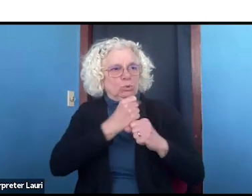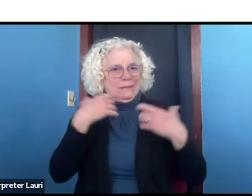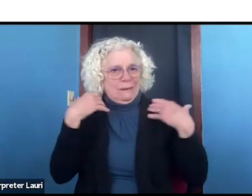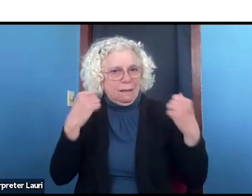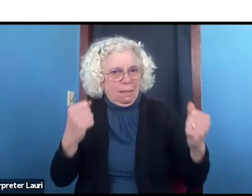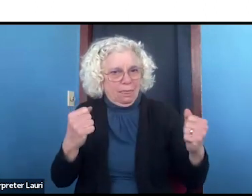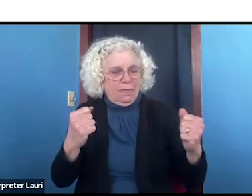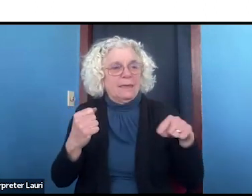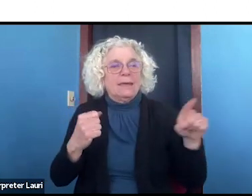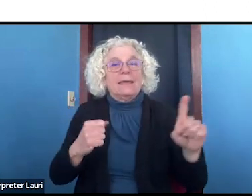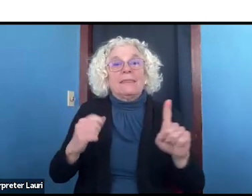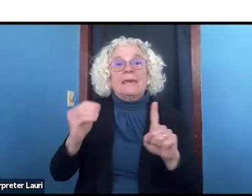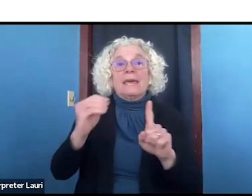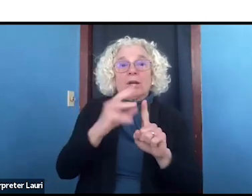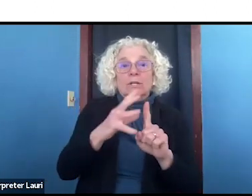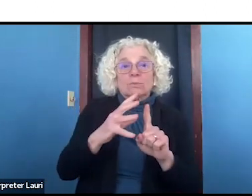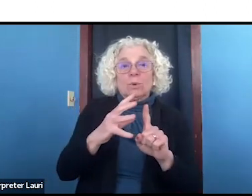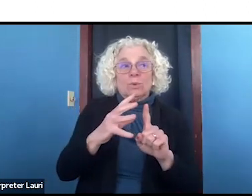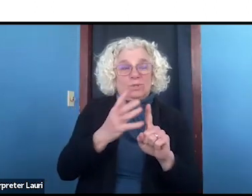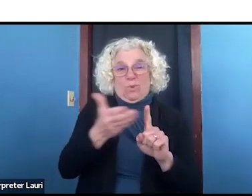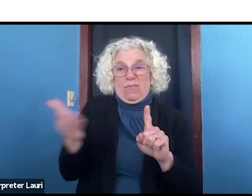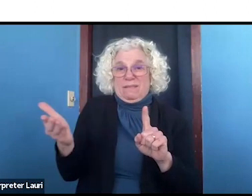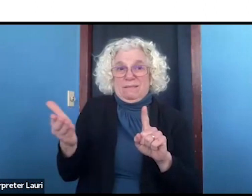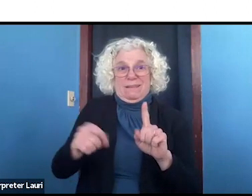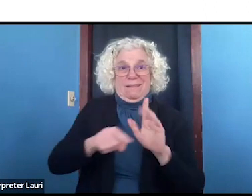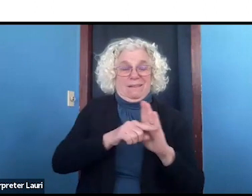that negatively affect health and have higher rates of health disparities.